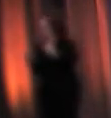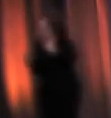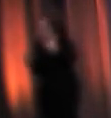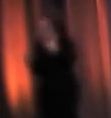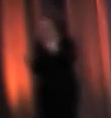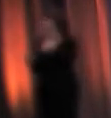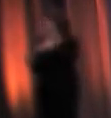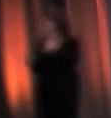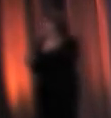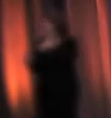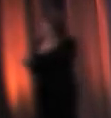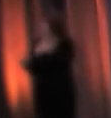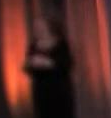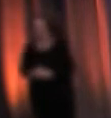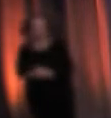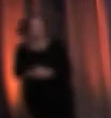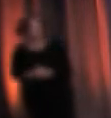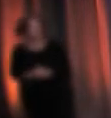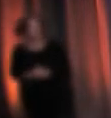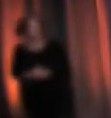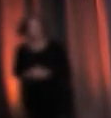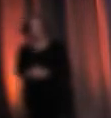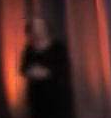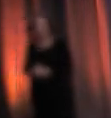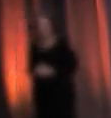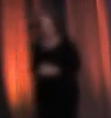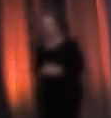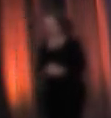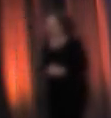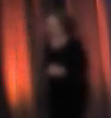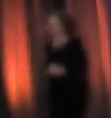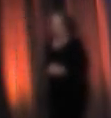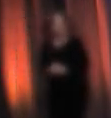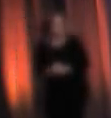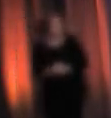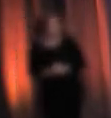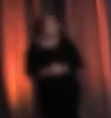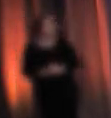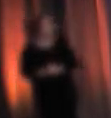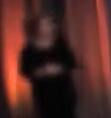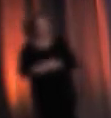And again some more drawings that evidence to us that in the design phase, in these blueprints and these